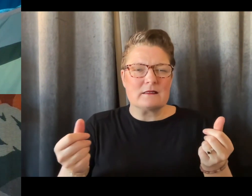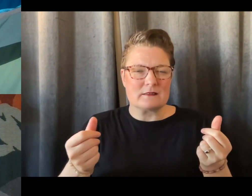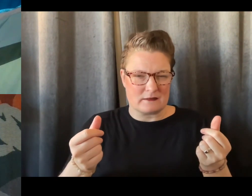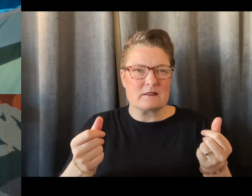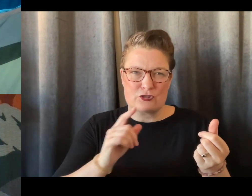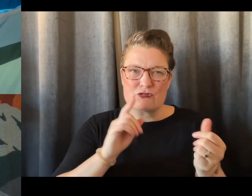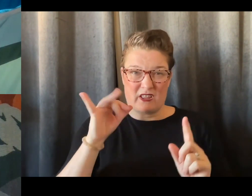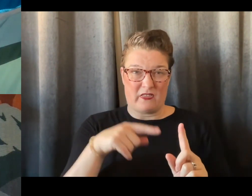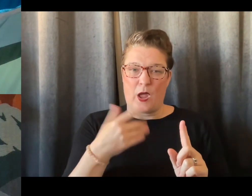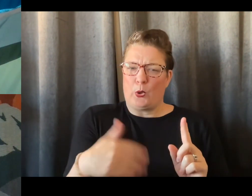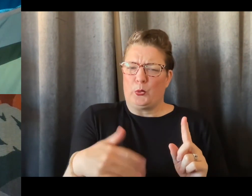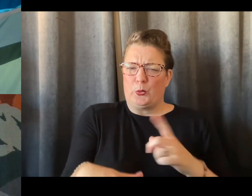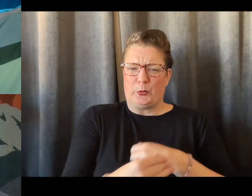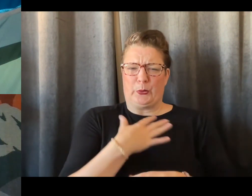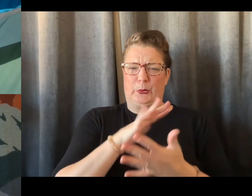transformative for me, actually, like.